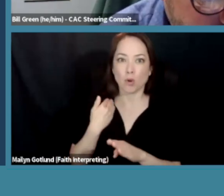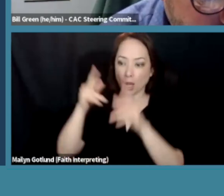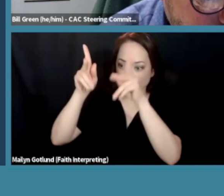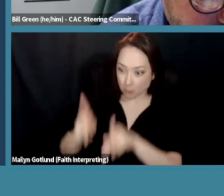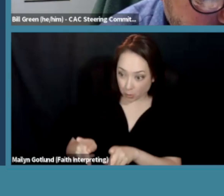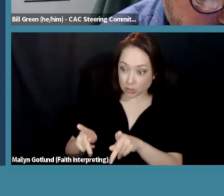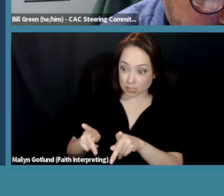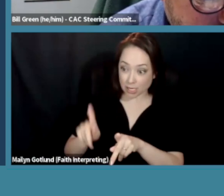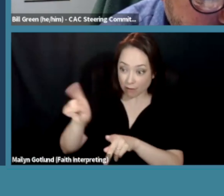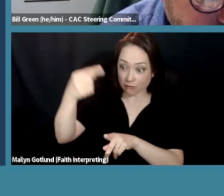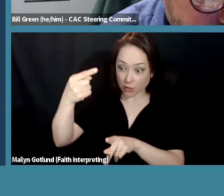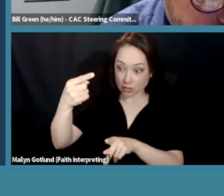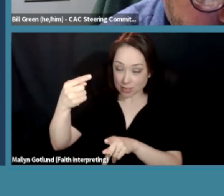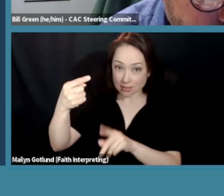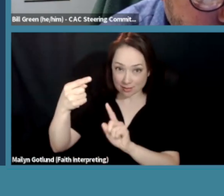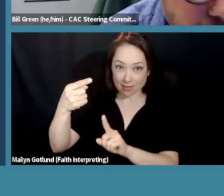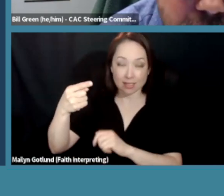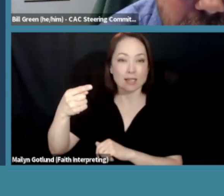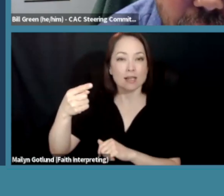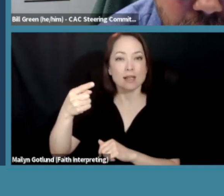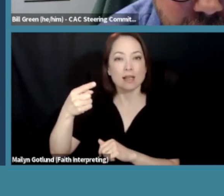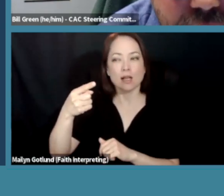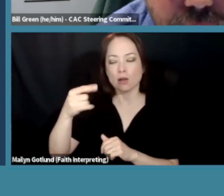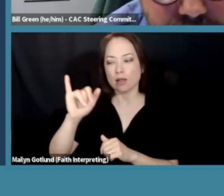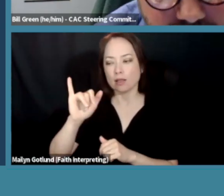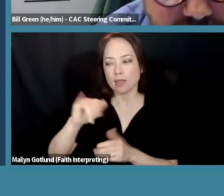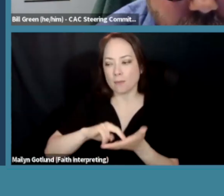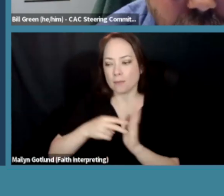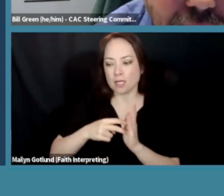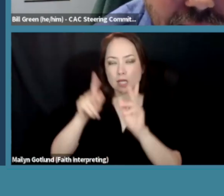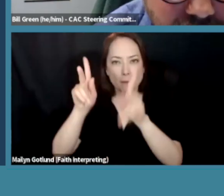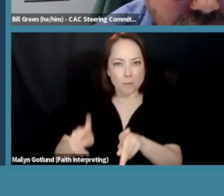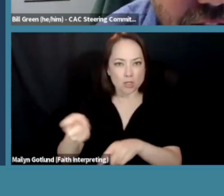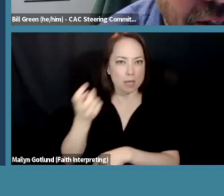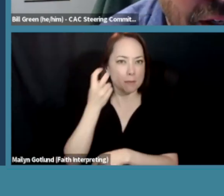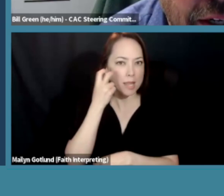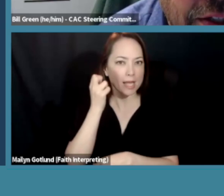So it would be saying a person who is blind or has low vision.